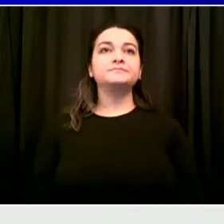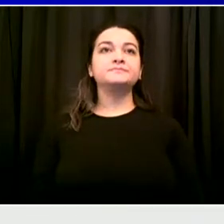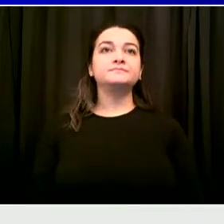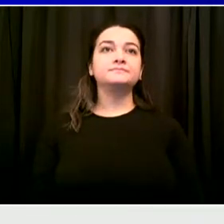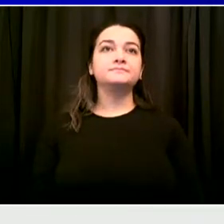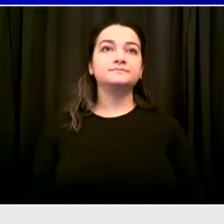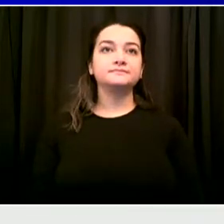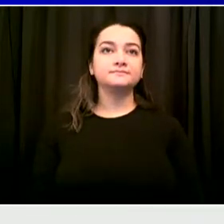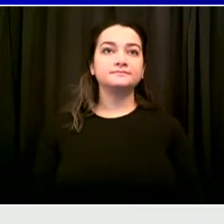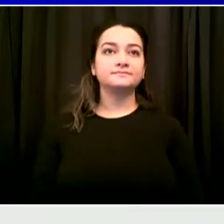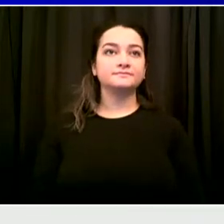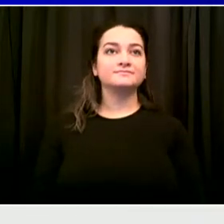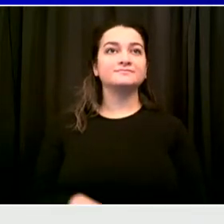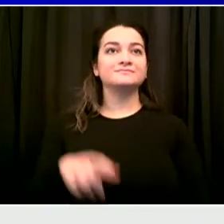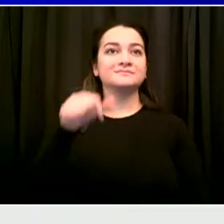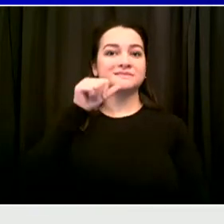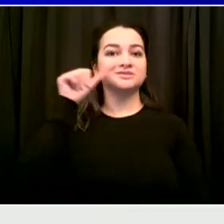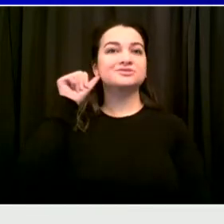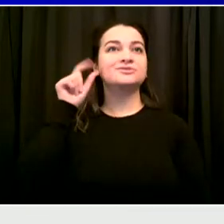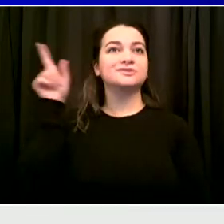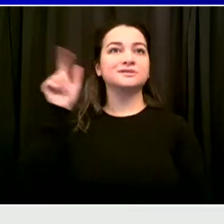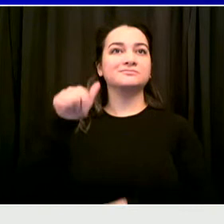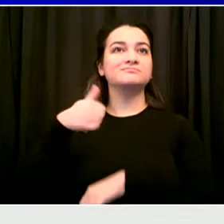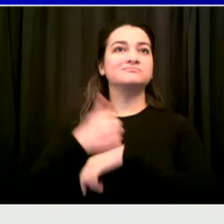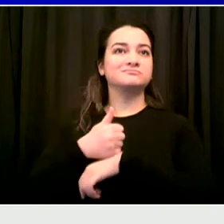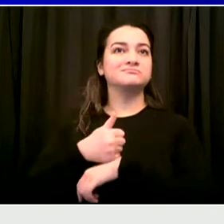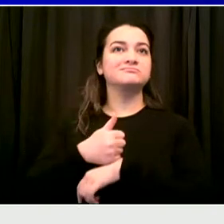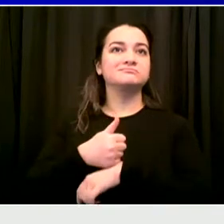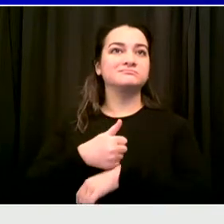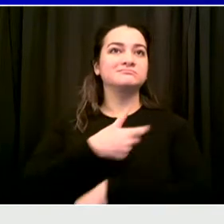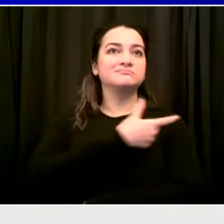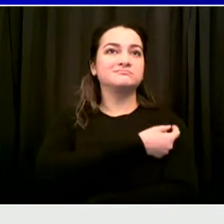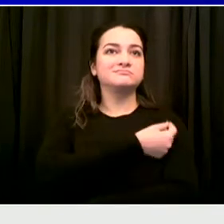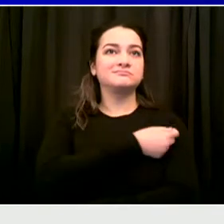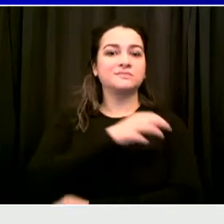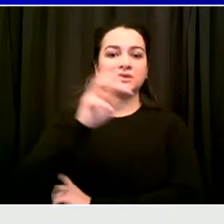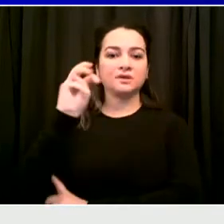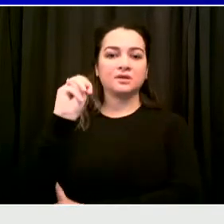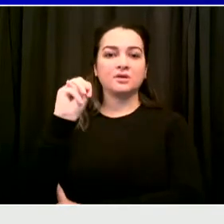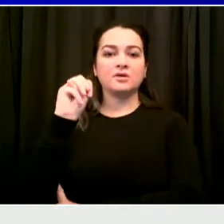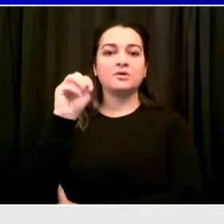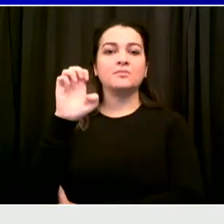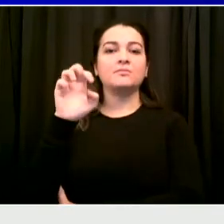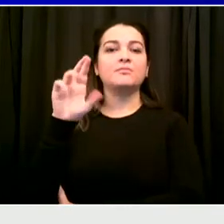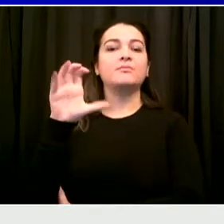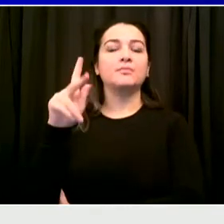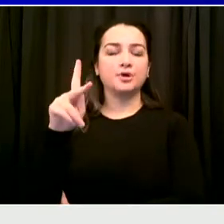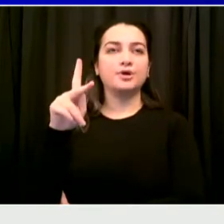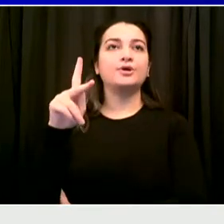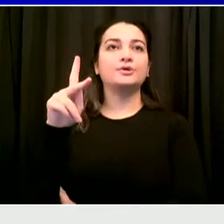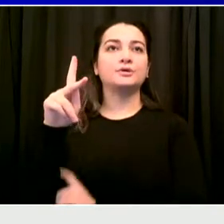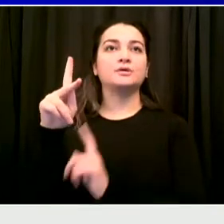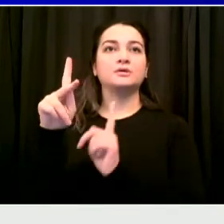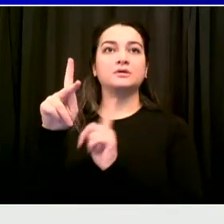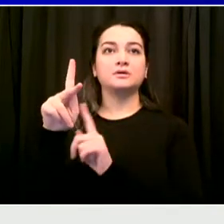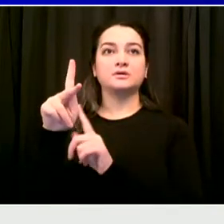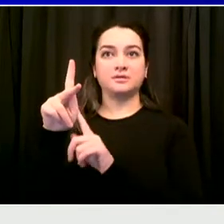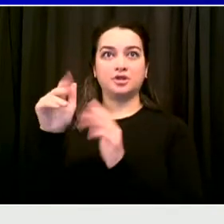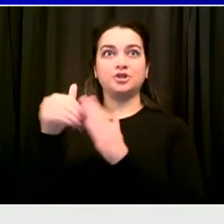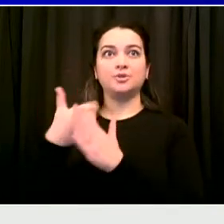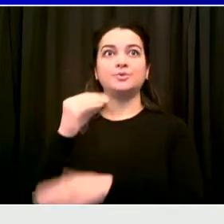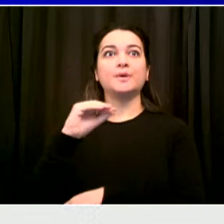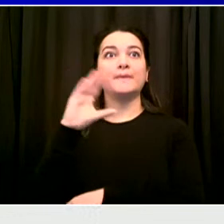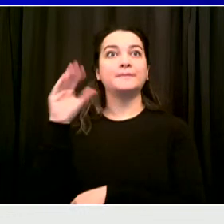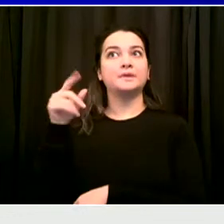OWN VACCINE, THEY DID NOT, THEY